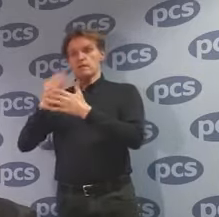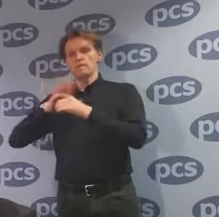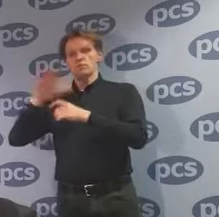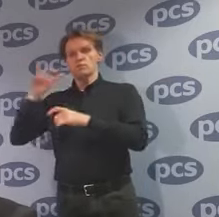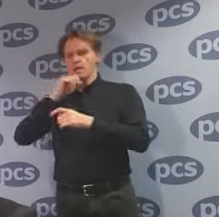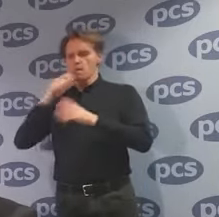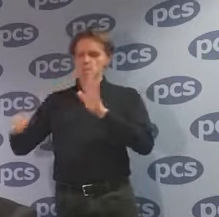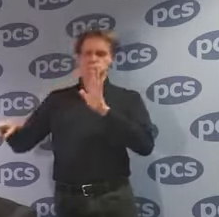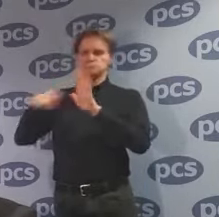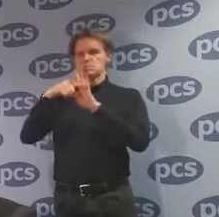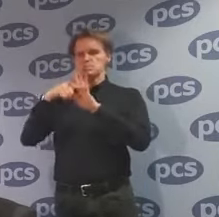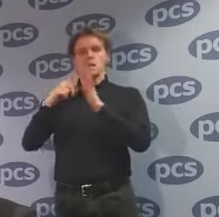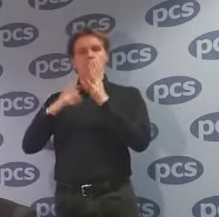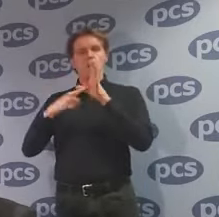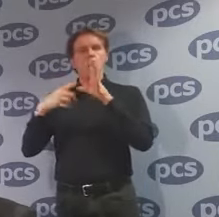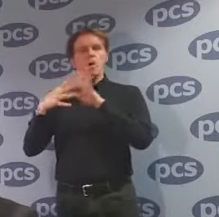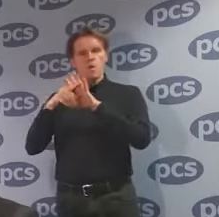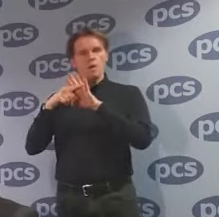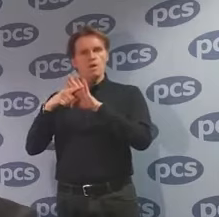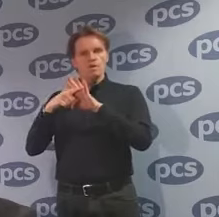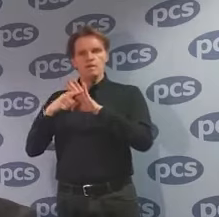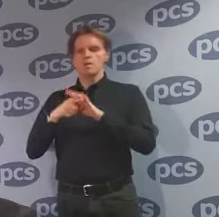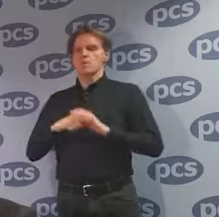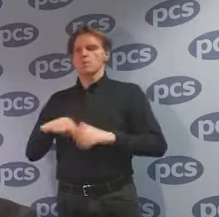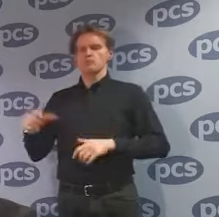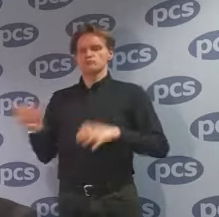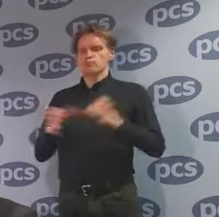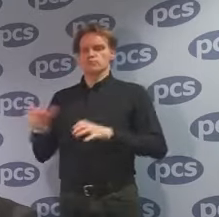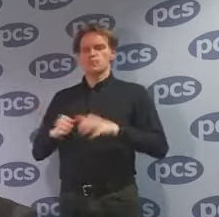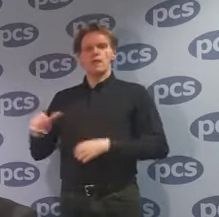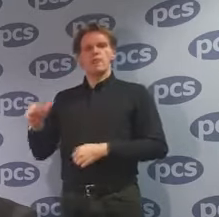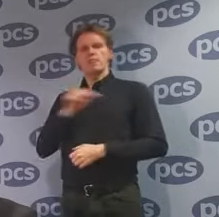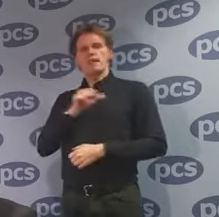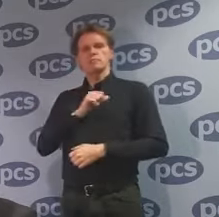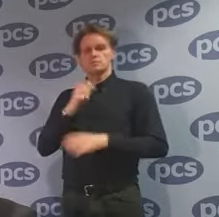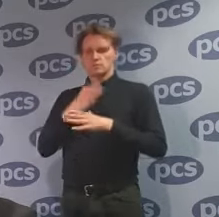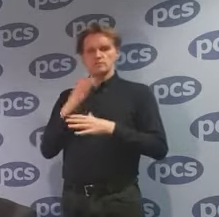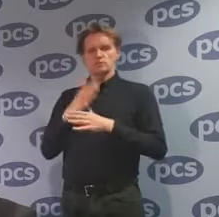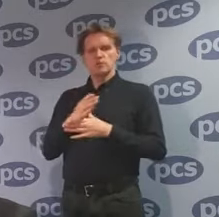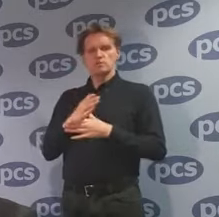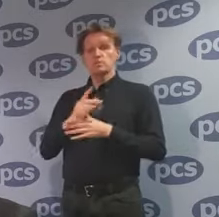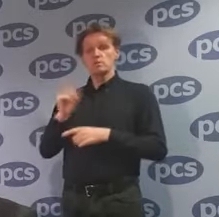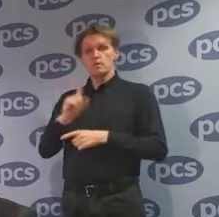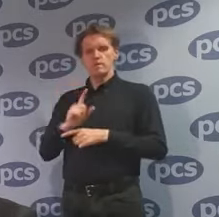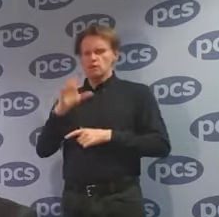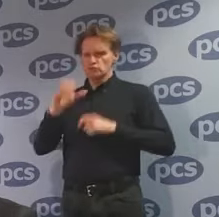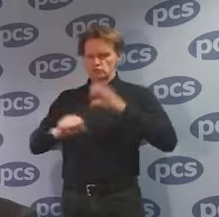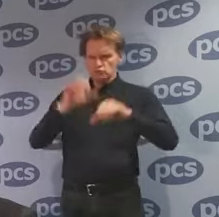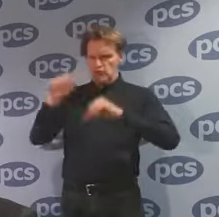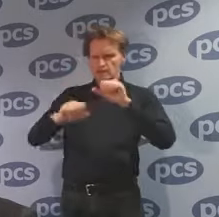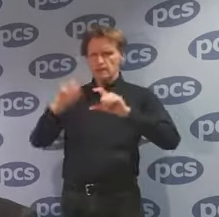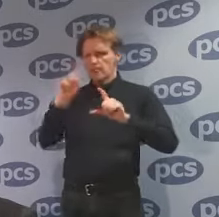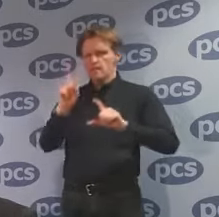he will put thousands of jobs back into HMRC to chase down this tax gap of tens